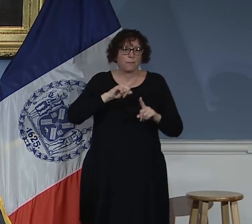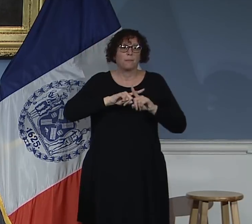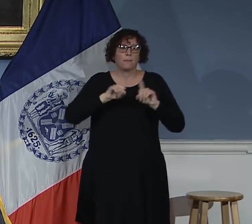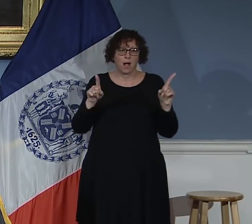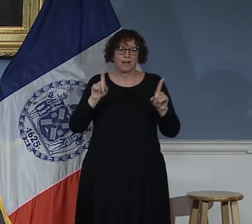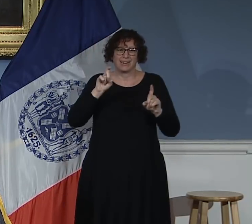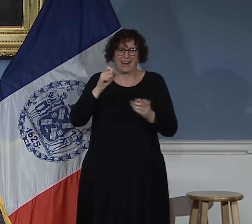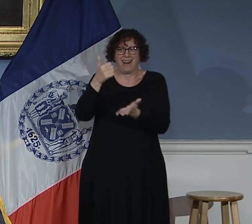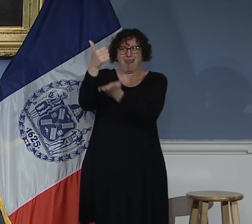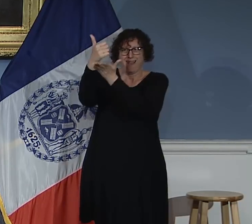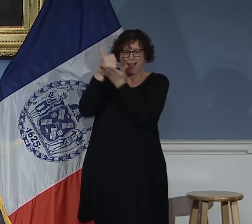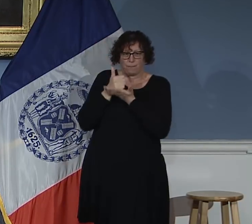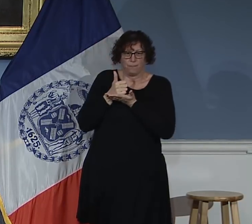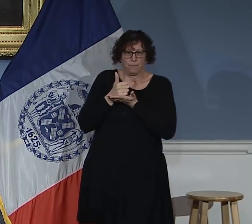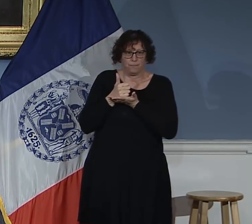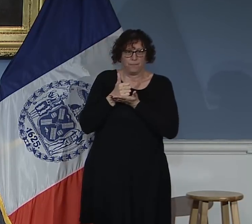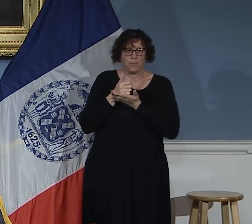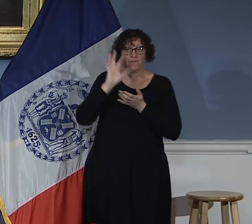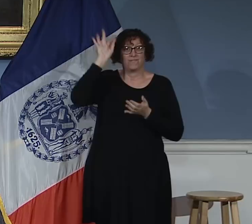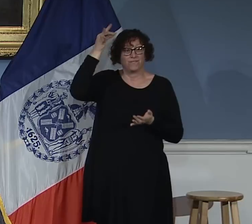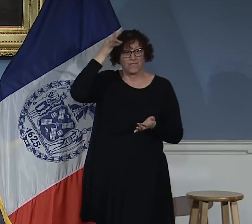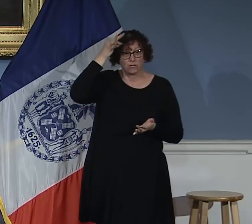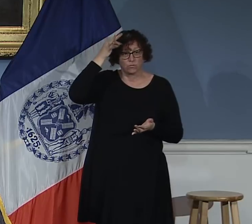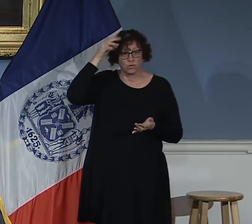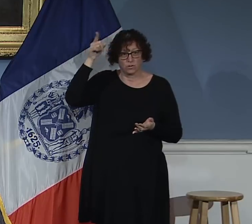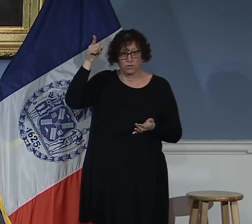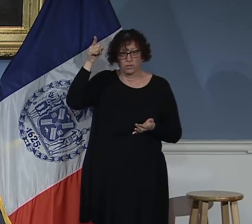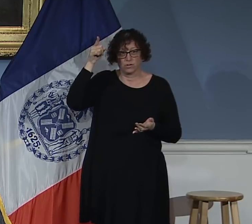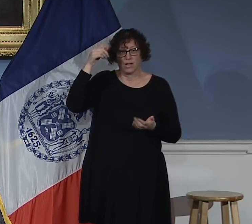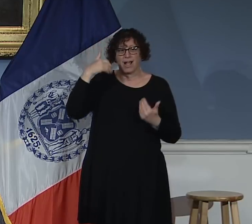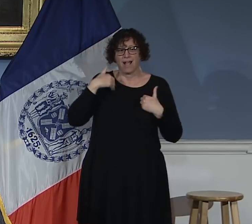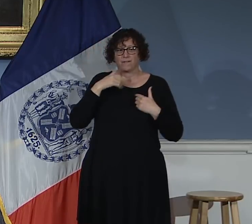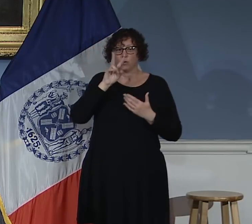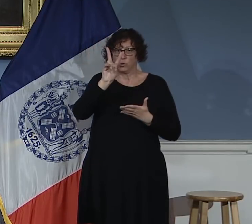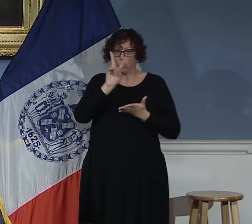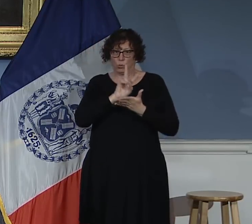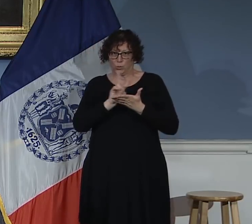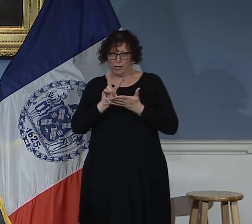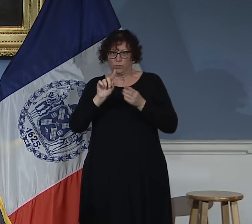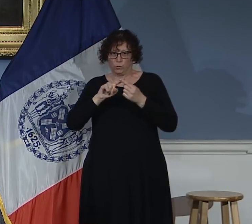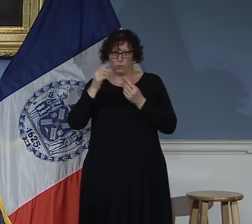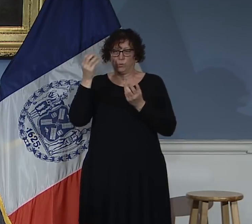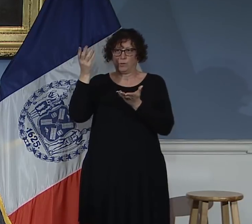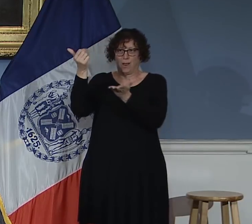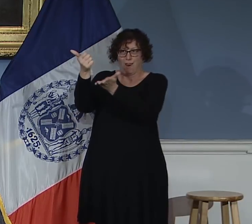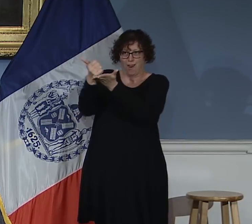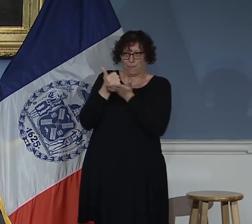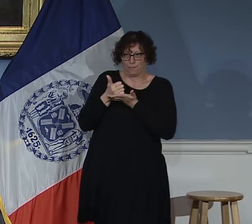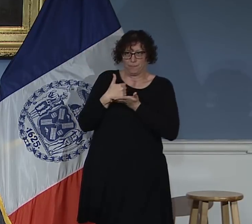AE VRY SUBSTANTIAL RESUPPLY. THE SIMPLE WAY TO HITNKIS THE FEDERAL GOVERNMENT HAS